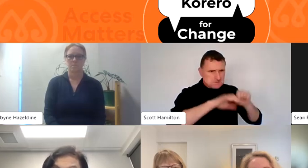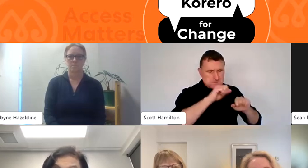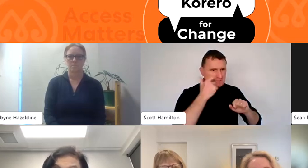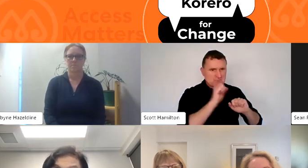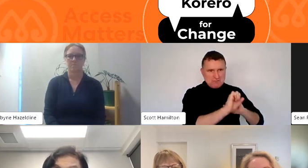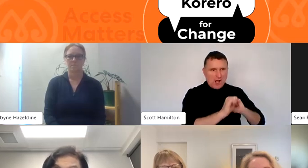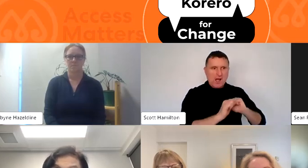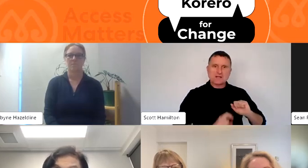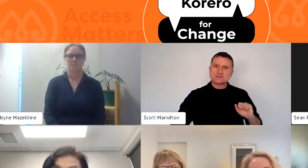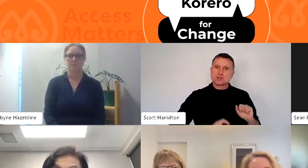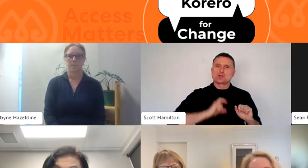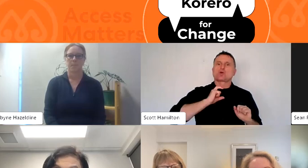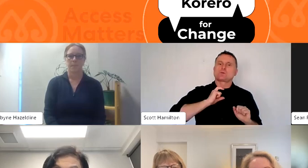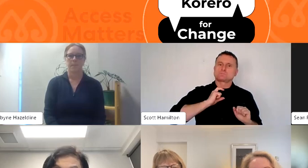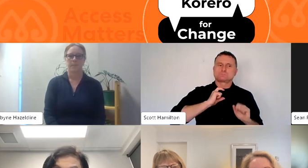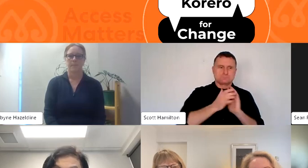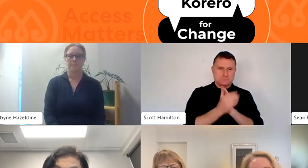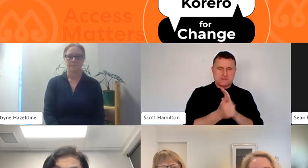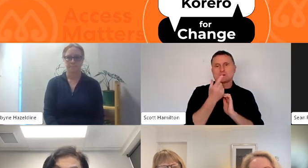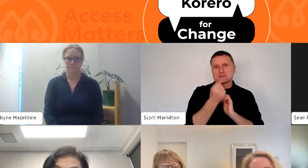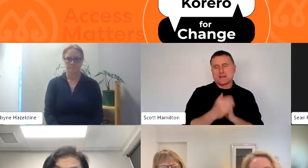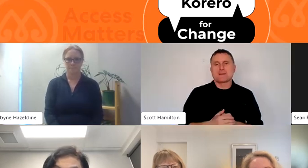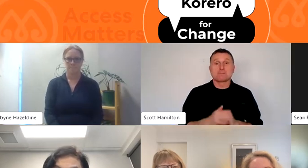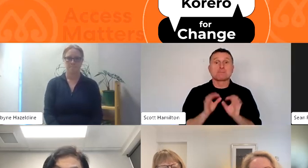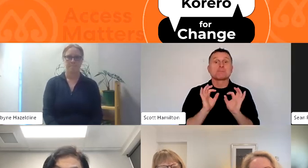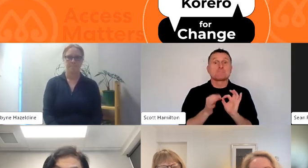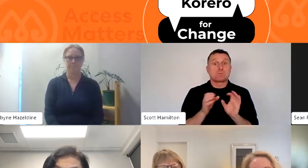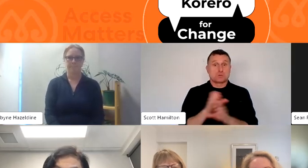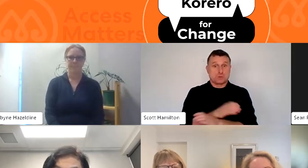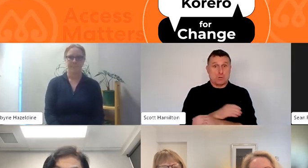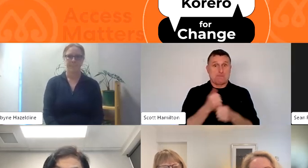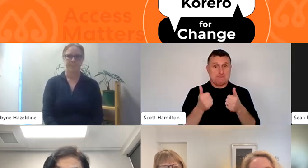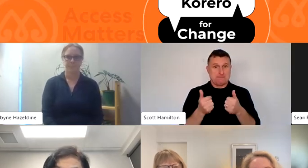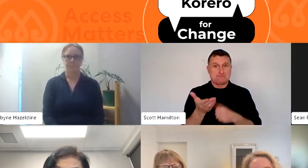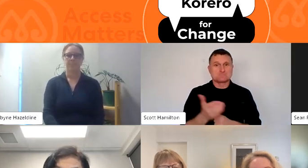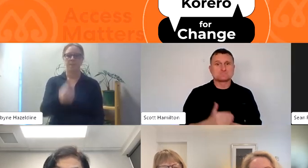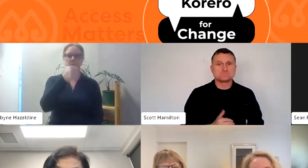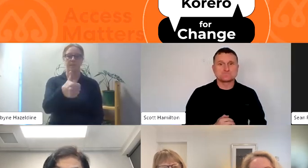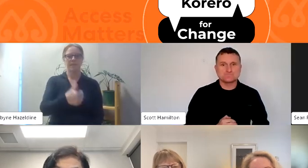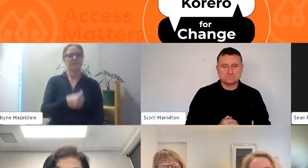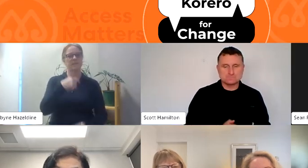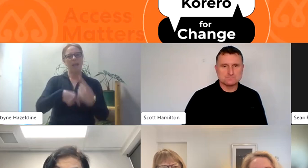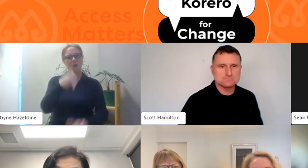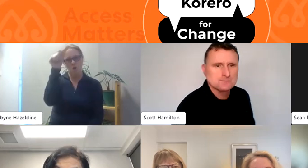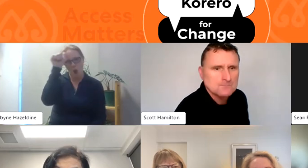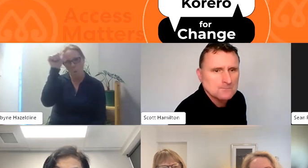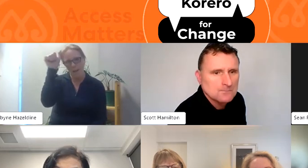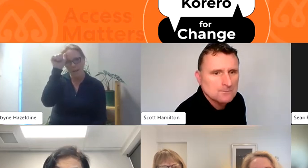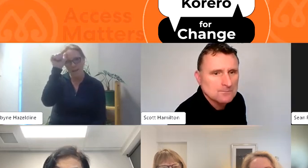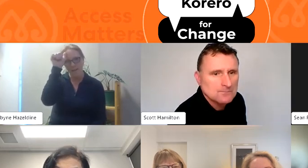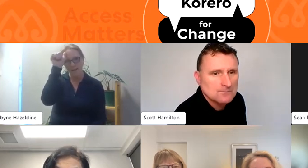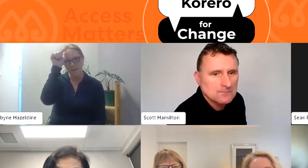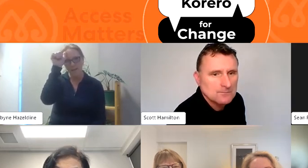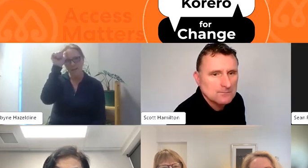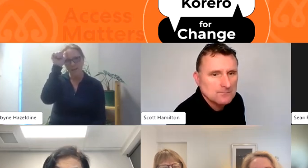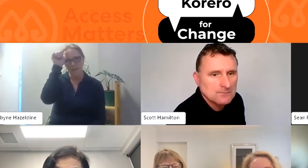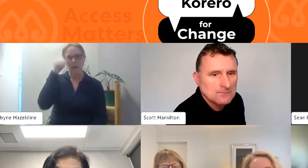competence. It's also about knowing about the Disability Convention